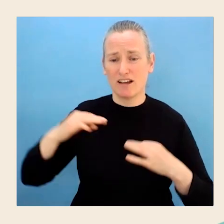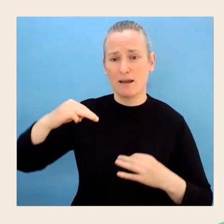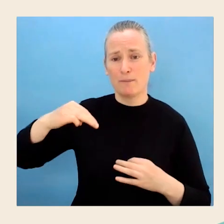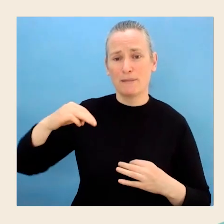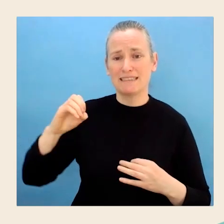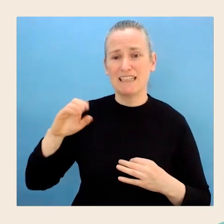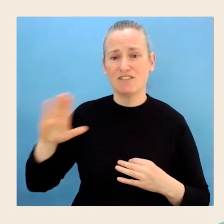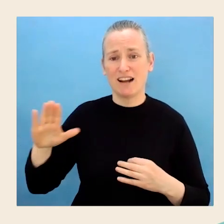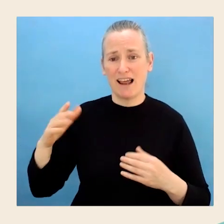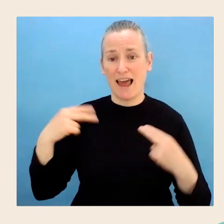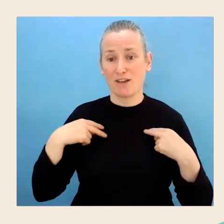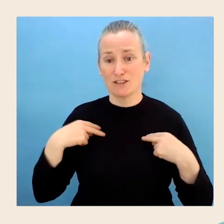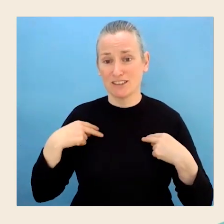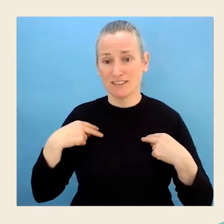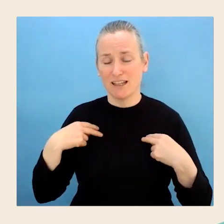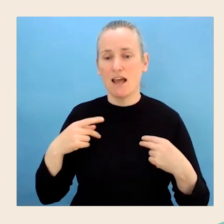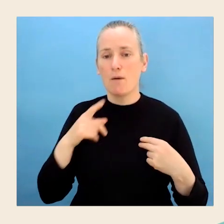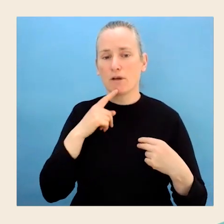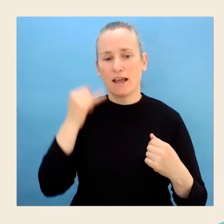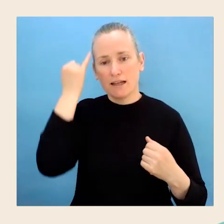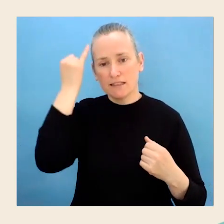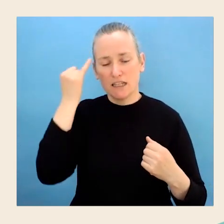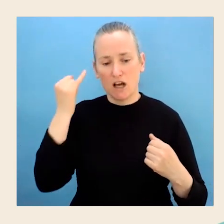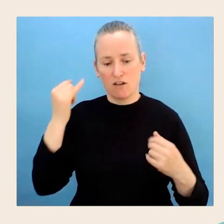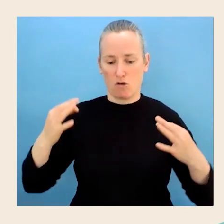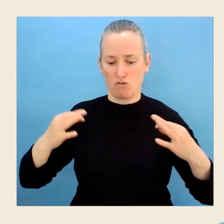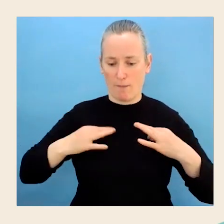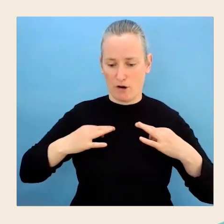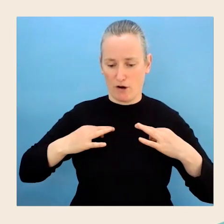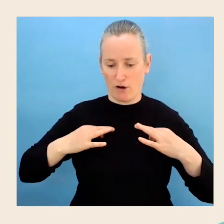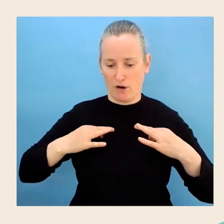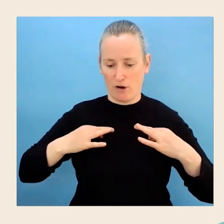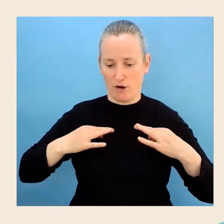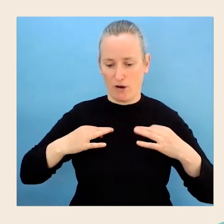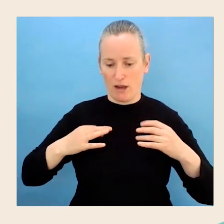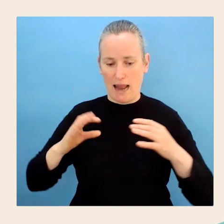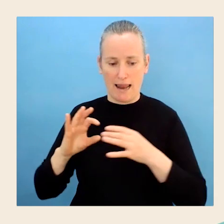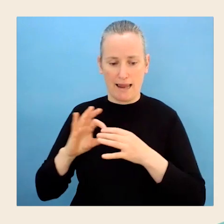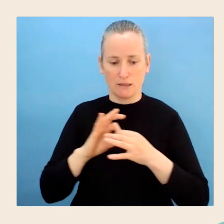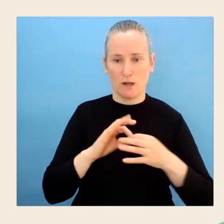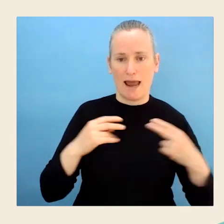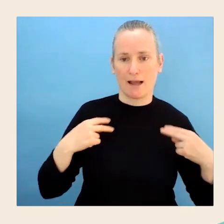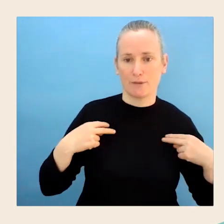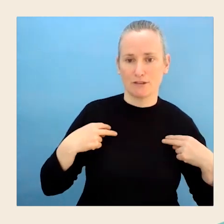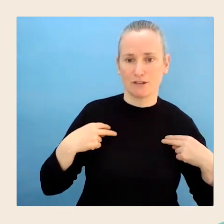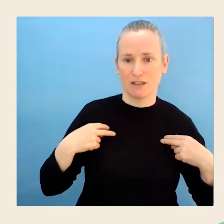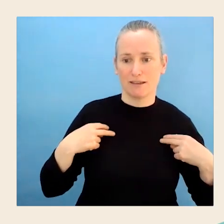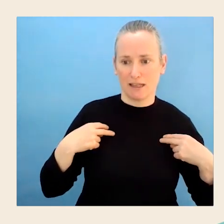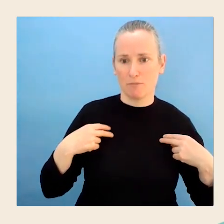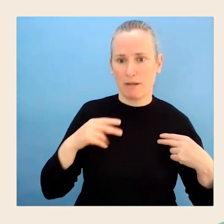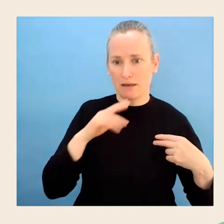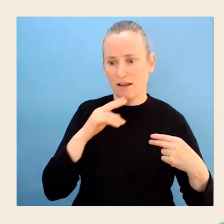is what has kept us from recognising sign languages as languages and cultures, right?